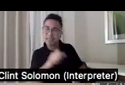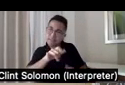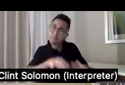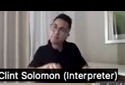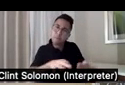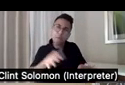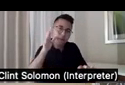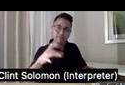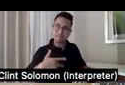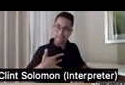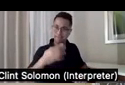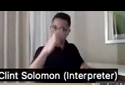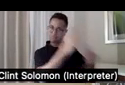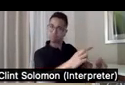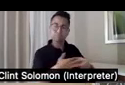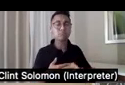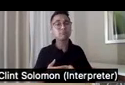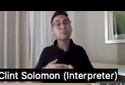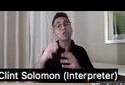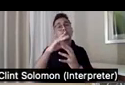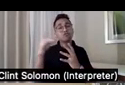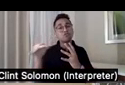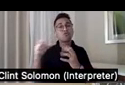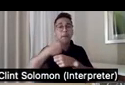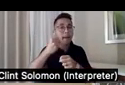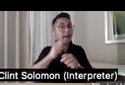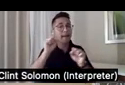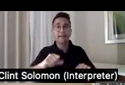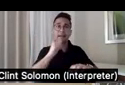so choice making can be embedded all through the day like when constructing